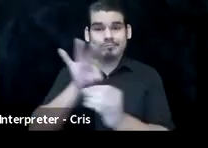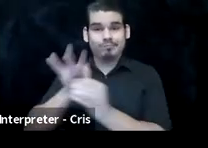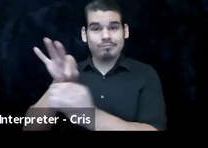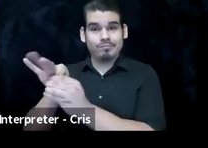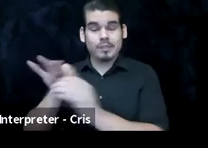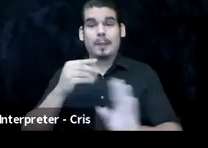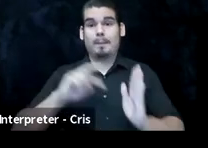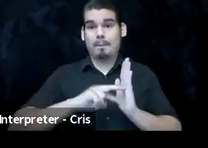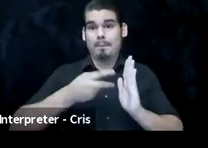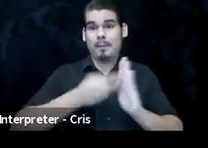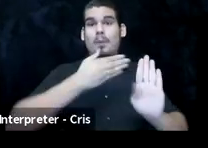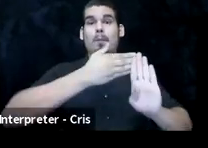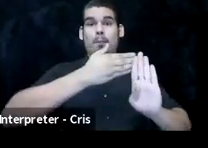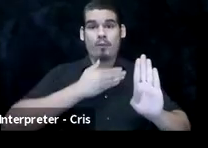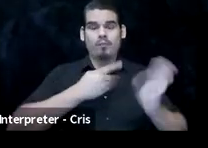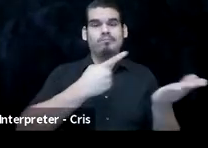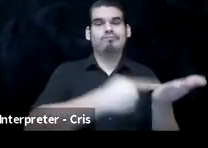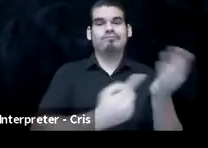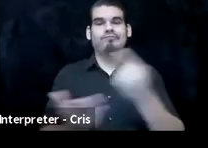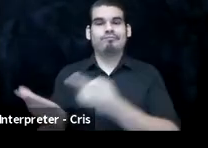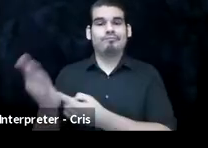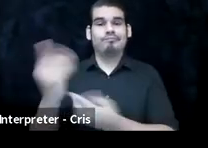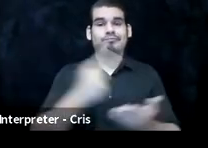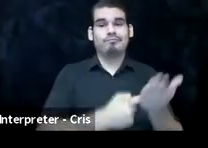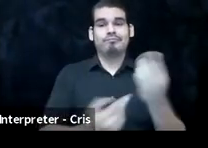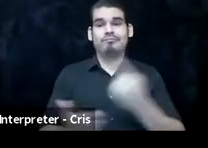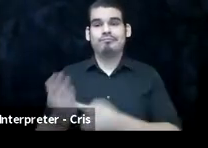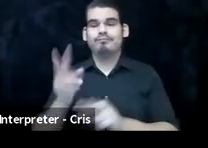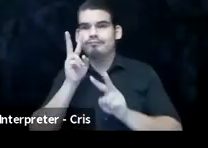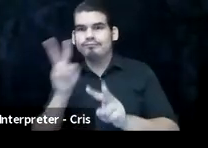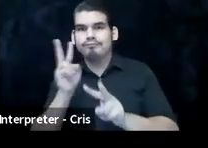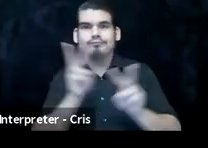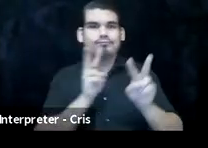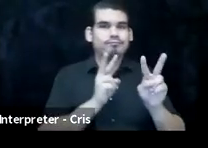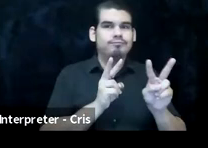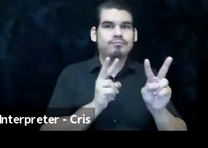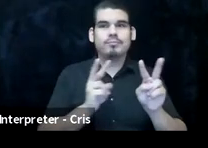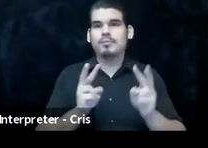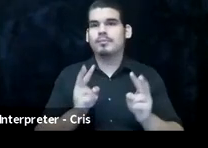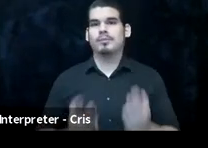Katherine Squire: Everyone will get to see which ones get past and which ones don't we also have executive elections happening.